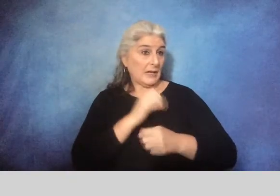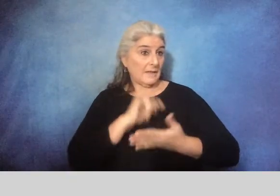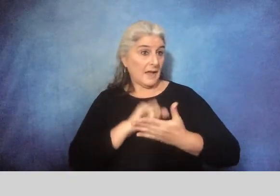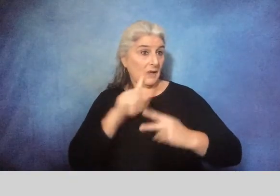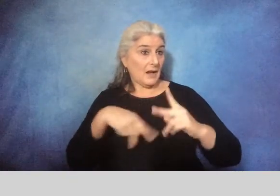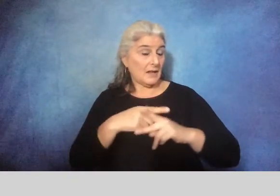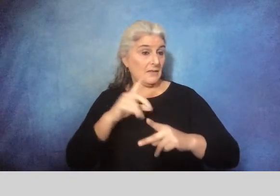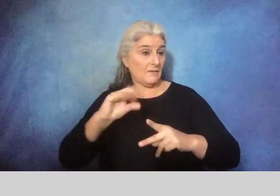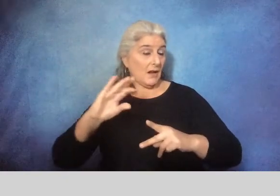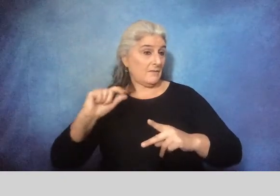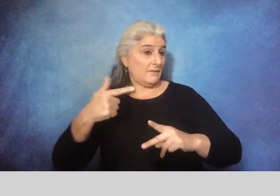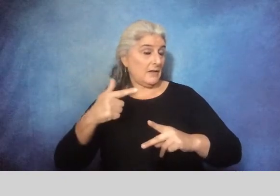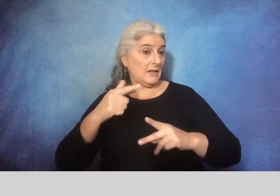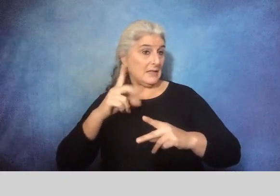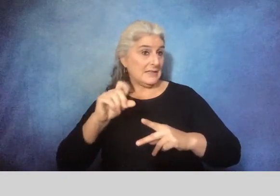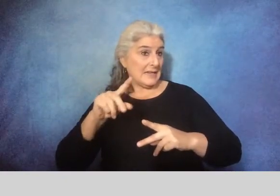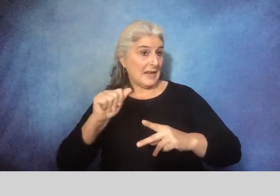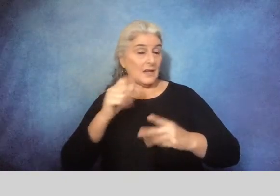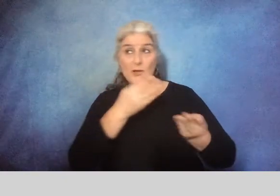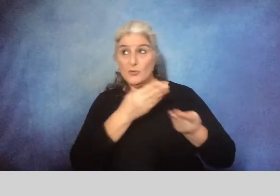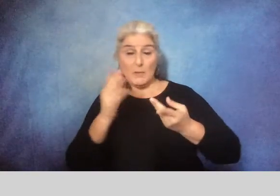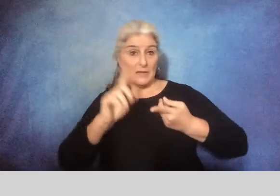and pass on it to the plugin, we are using